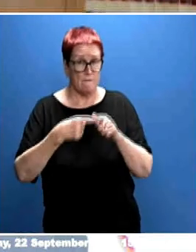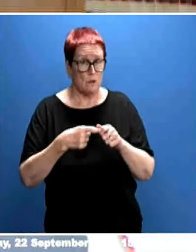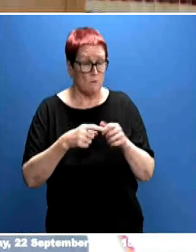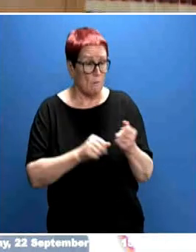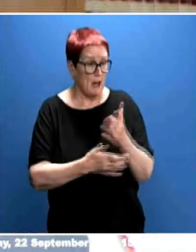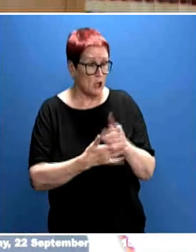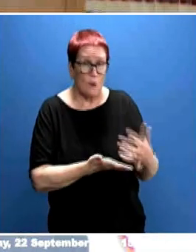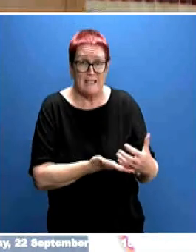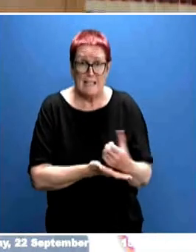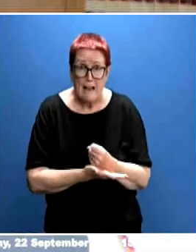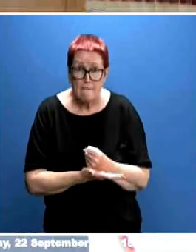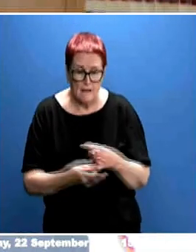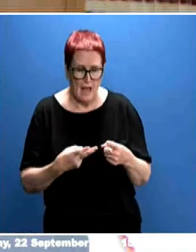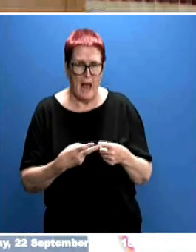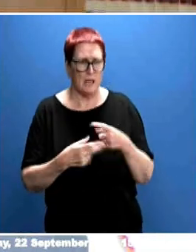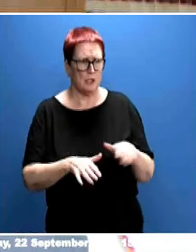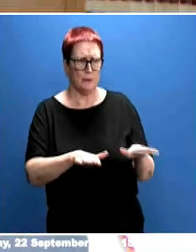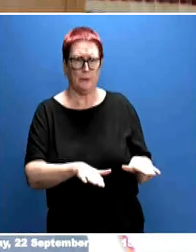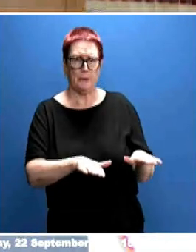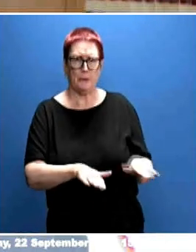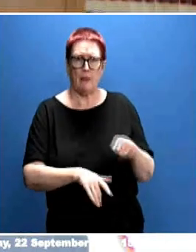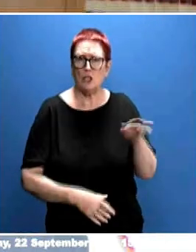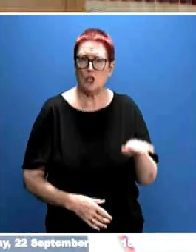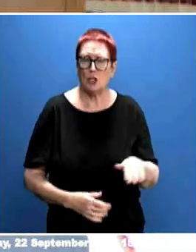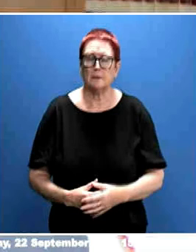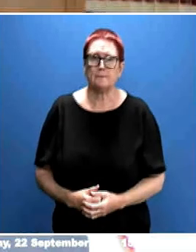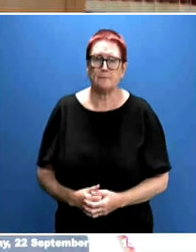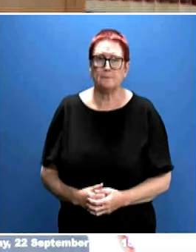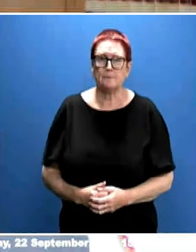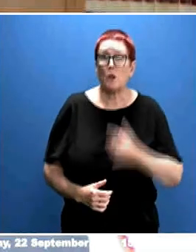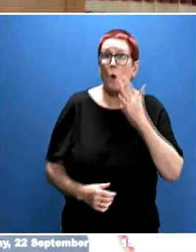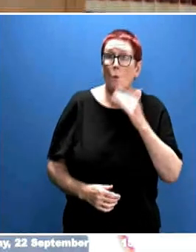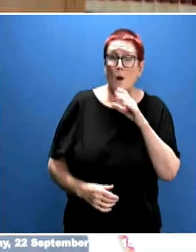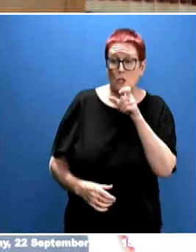The information we obtain while a child is in the Centre through a close